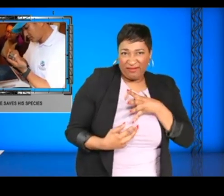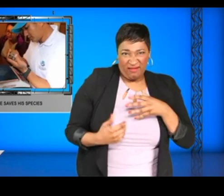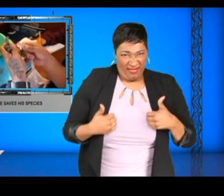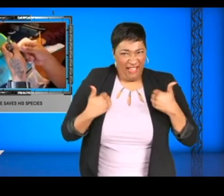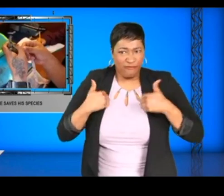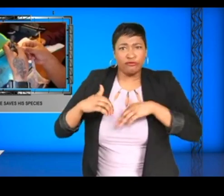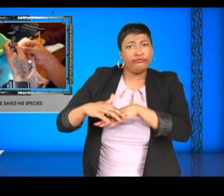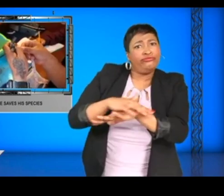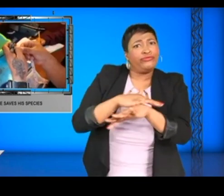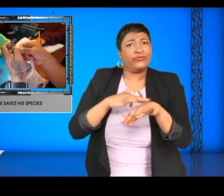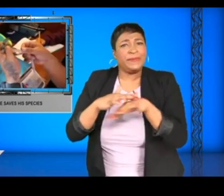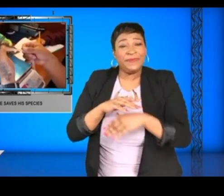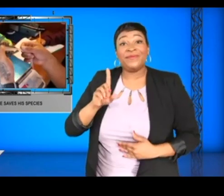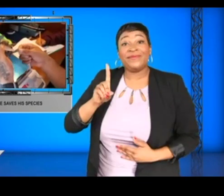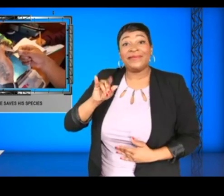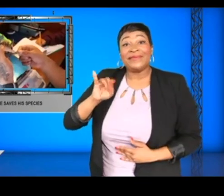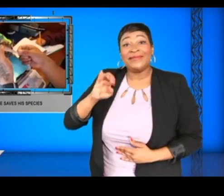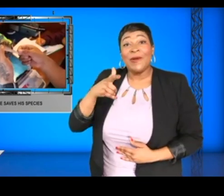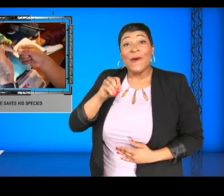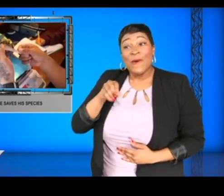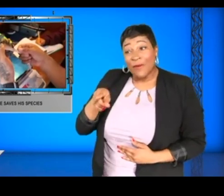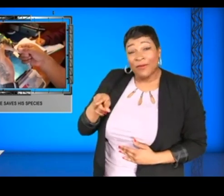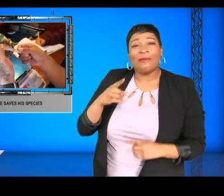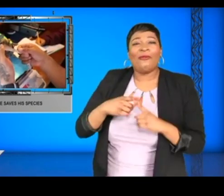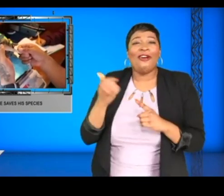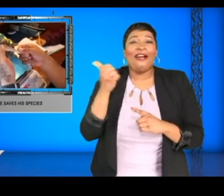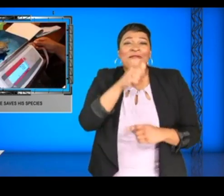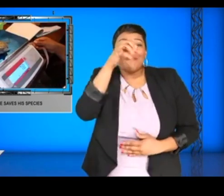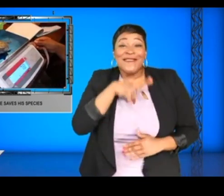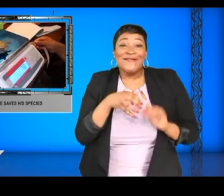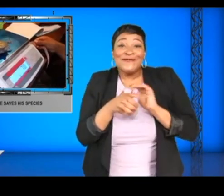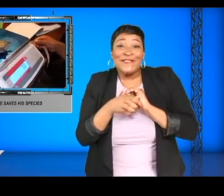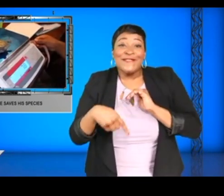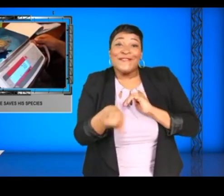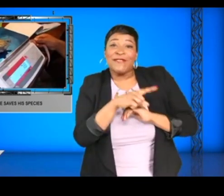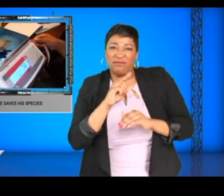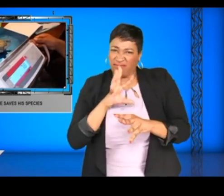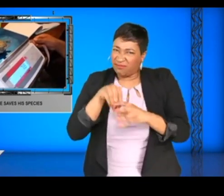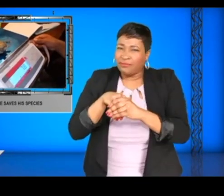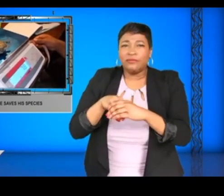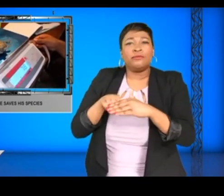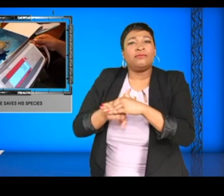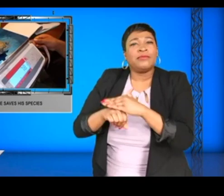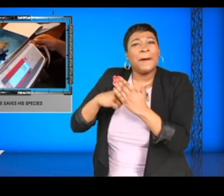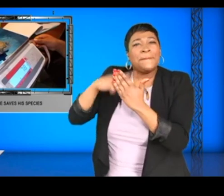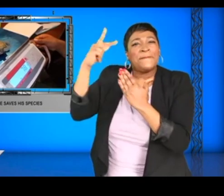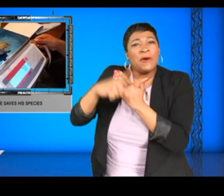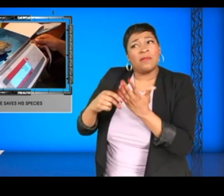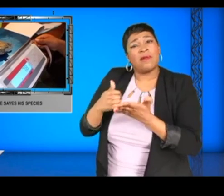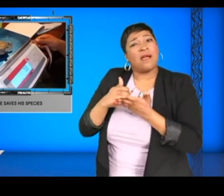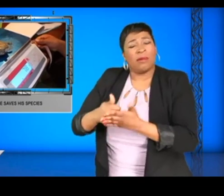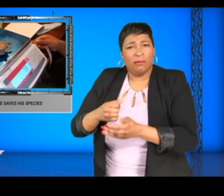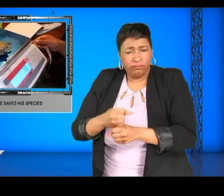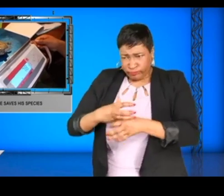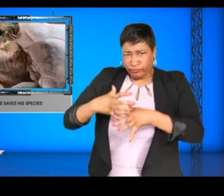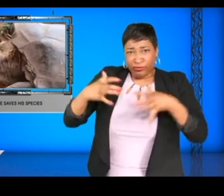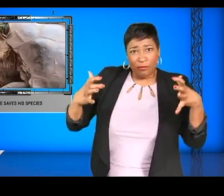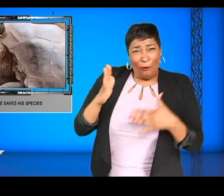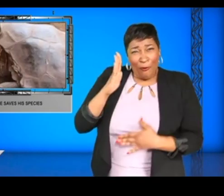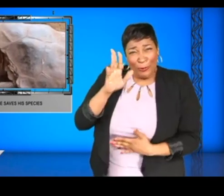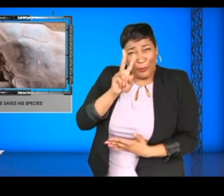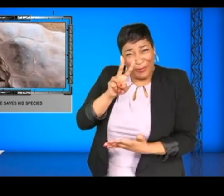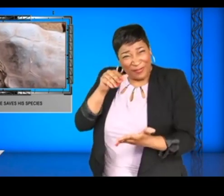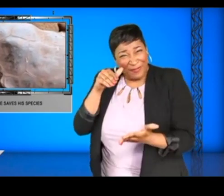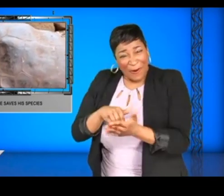island.